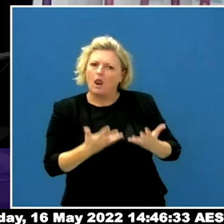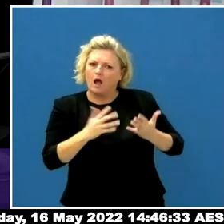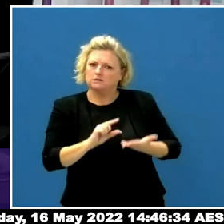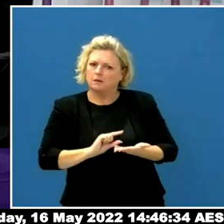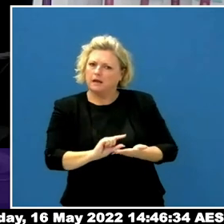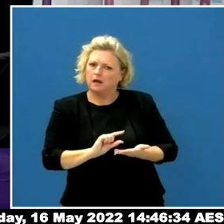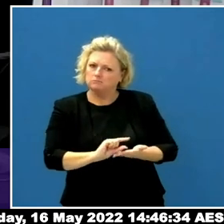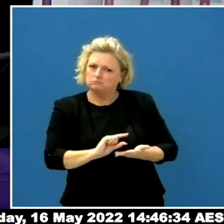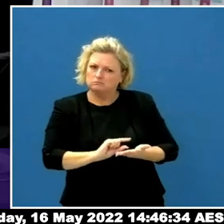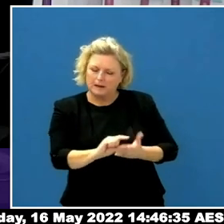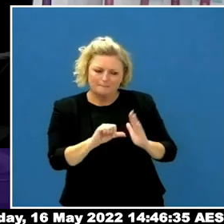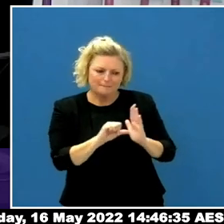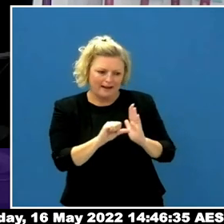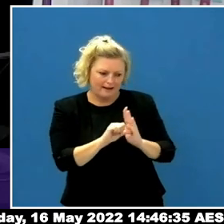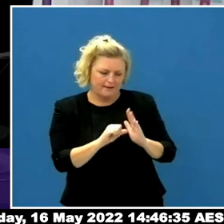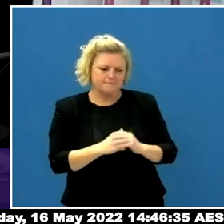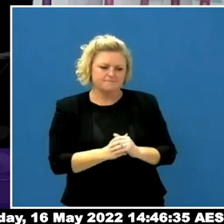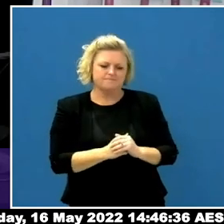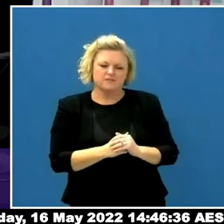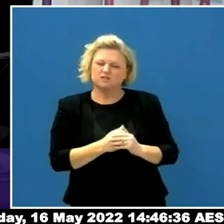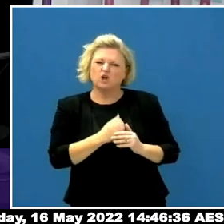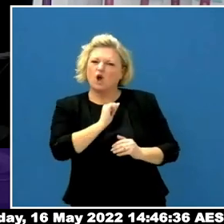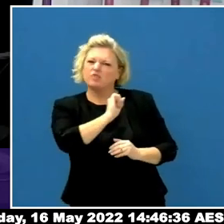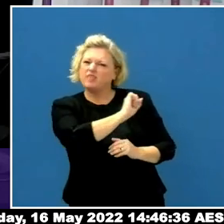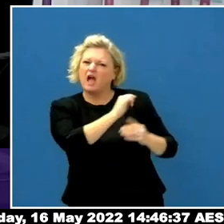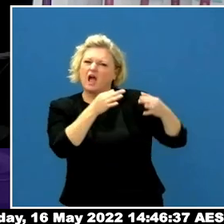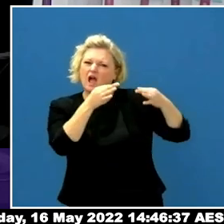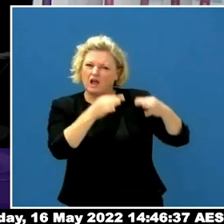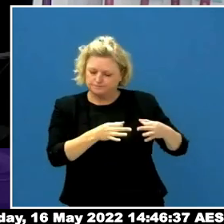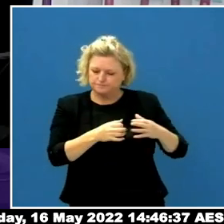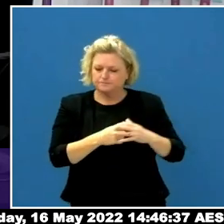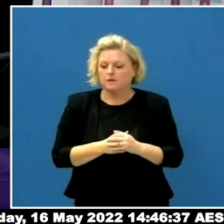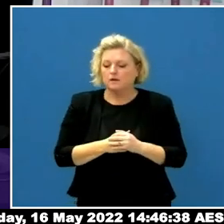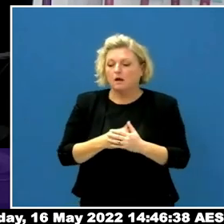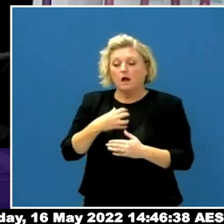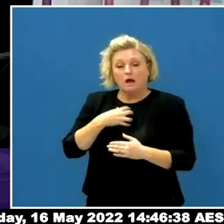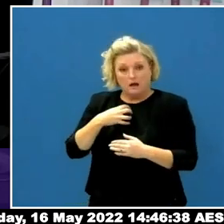So that, the funding for that came, of course, from a different source than the